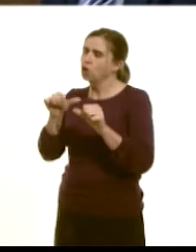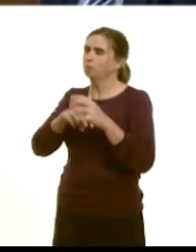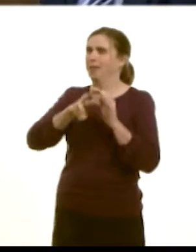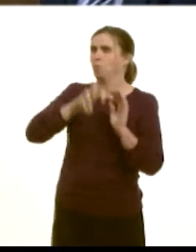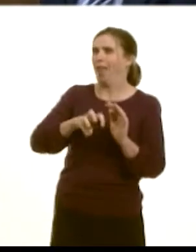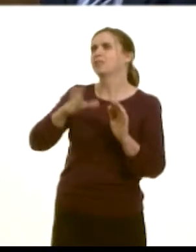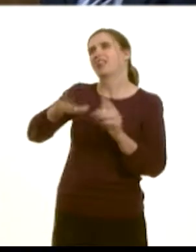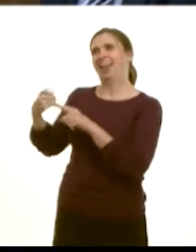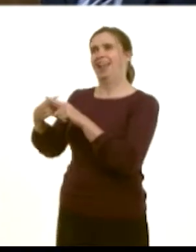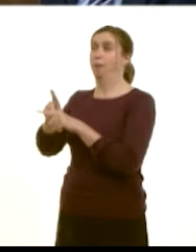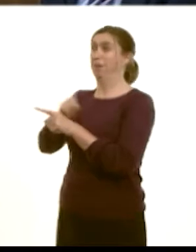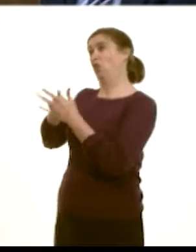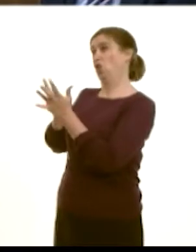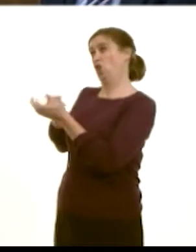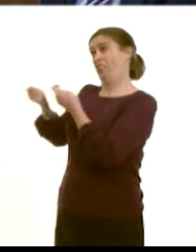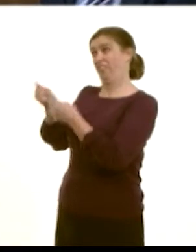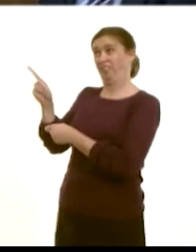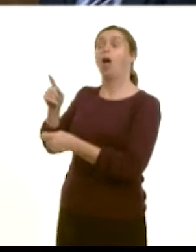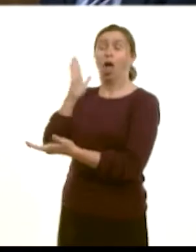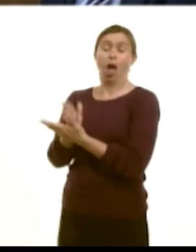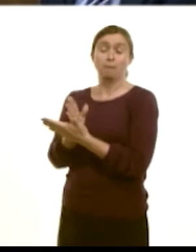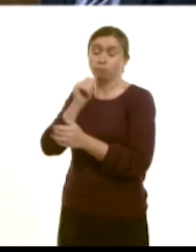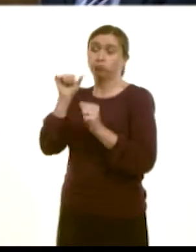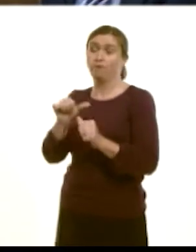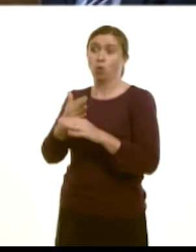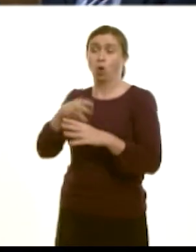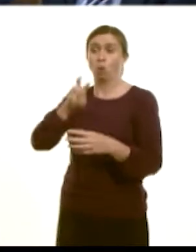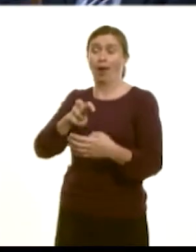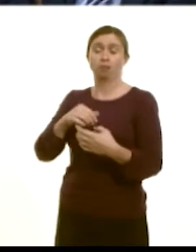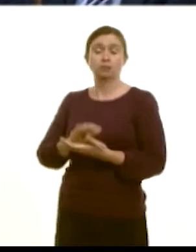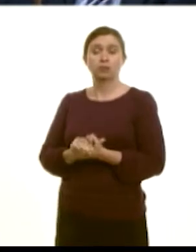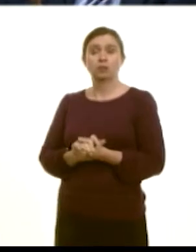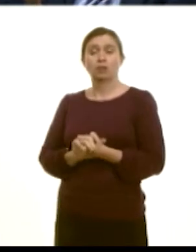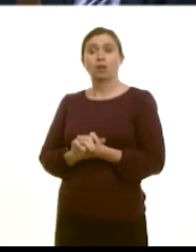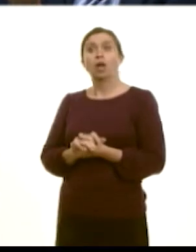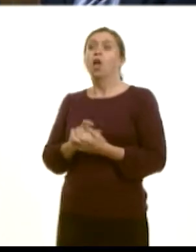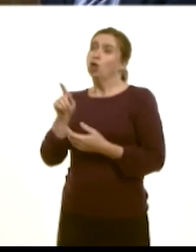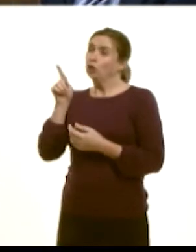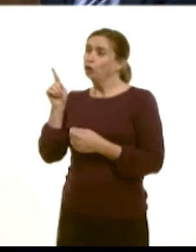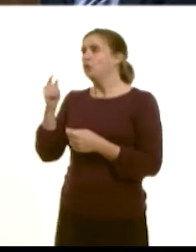That much I can promise him. The other thing that he must understandówhen he talks about ëranting and ravingí, he